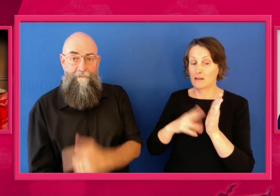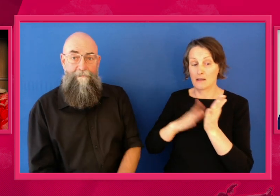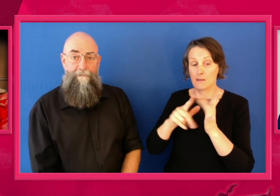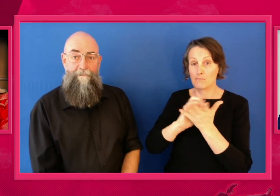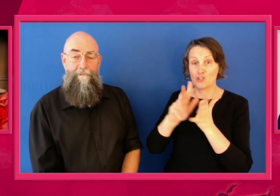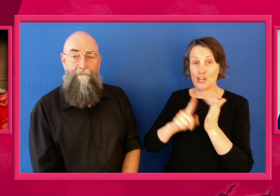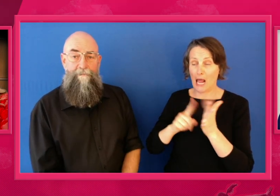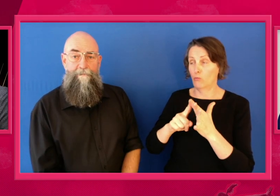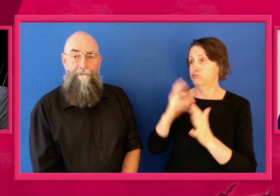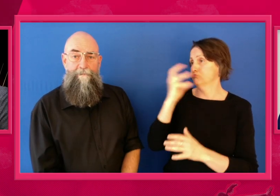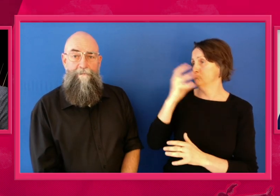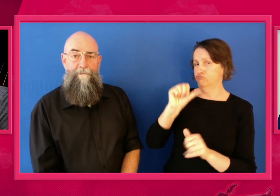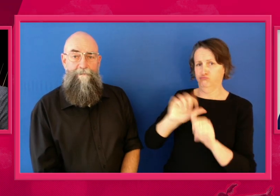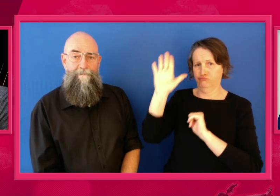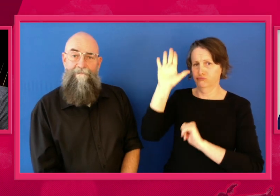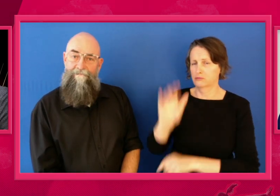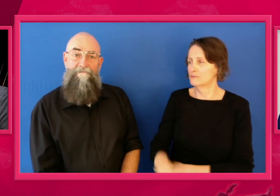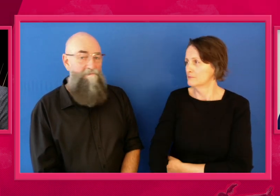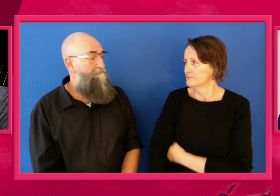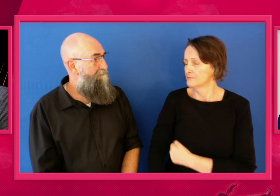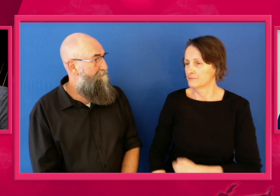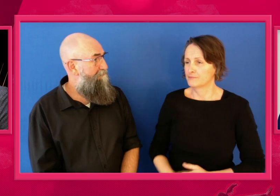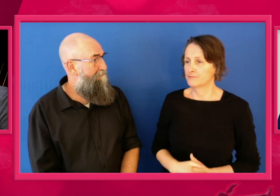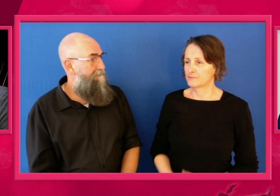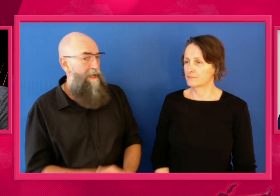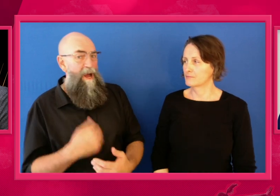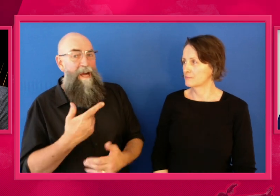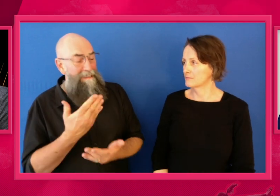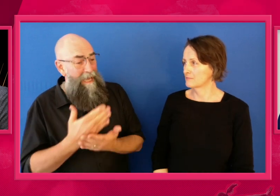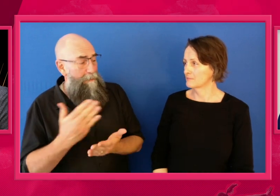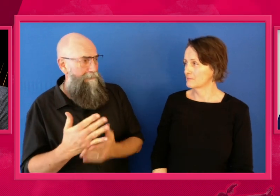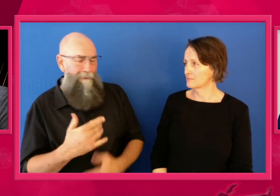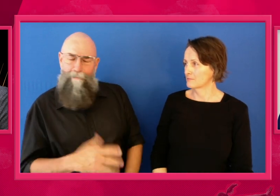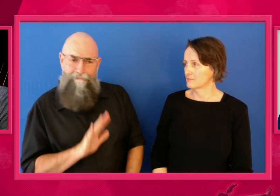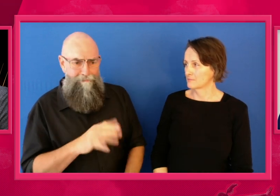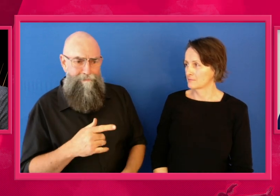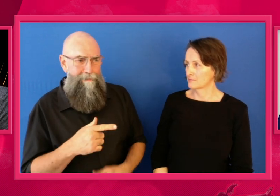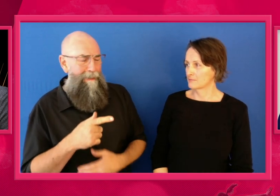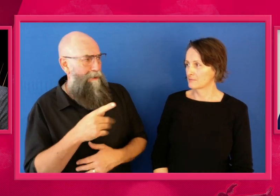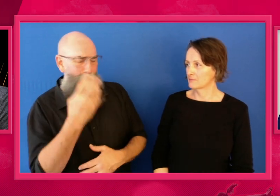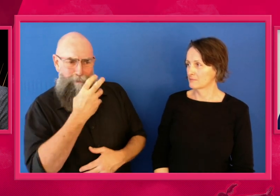Kurt Fearnley: He smashes me in table tennis. I try hard, but he definitely beats me. And